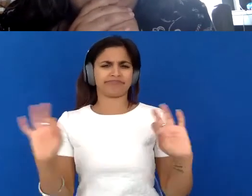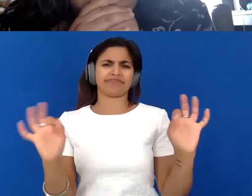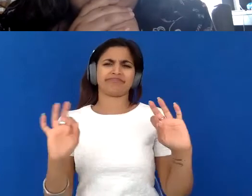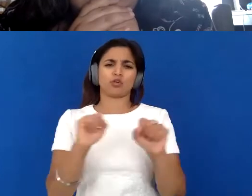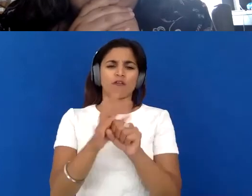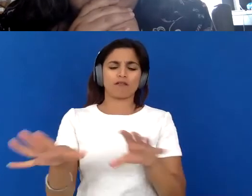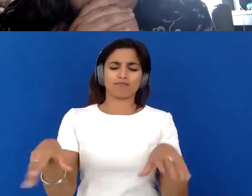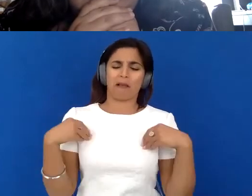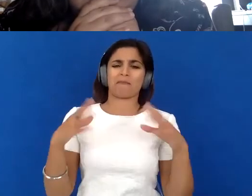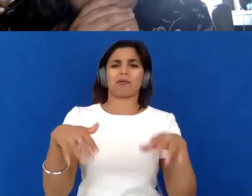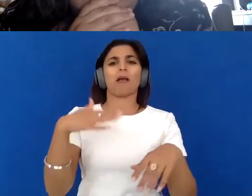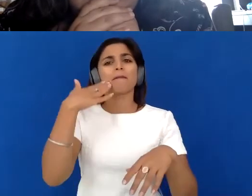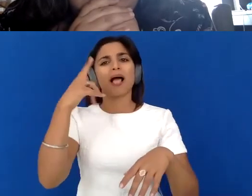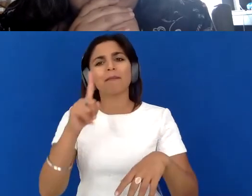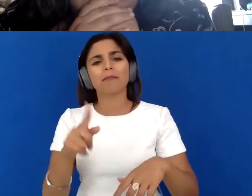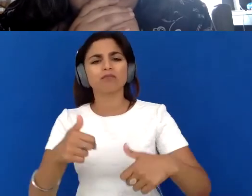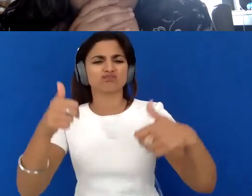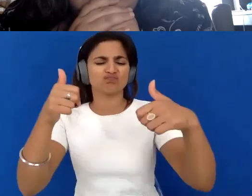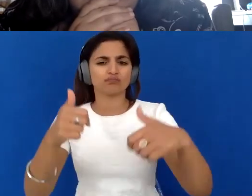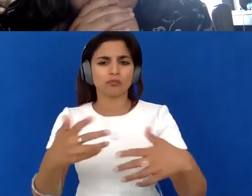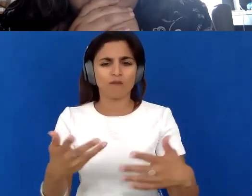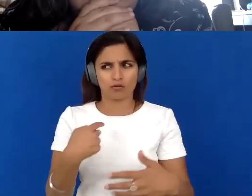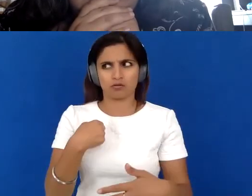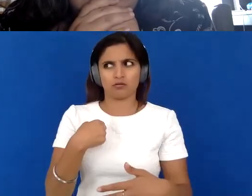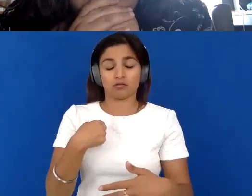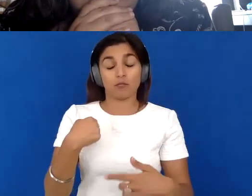people are naturally immune and I'm also writing an article at this moment that's